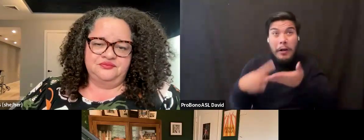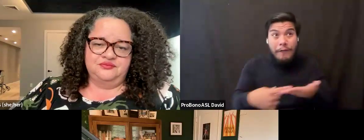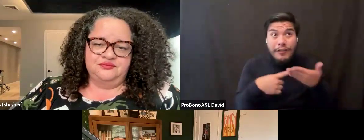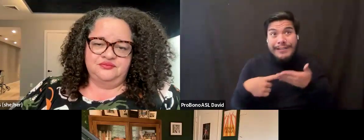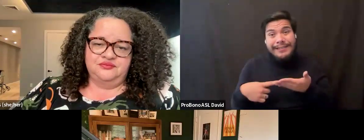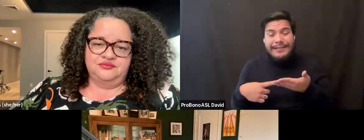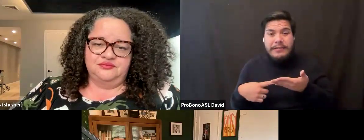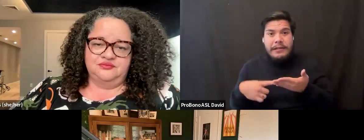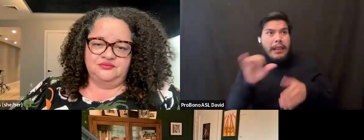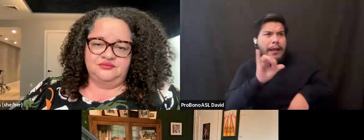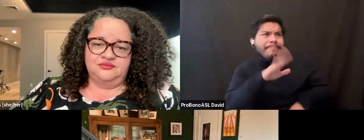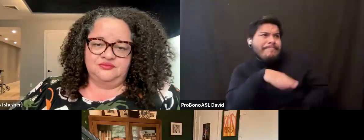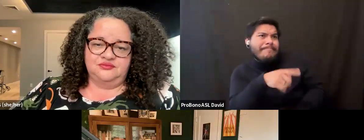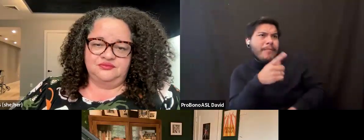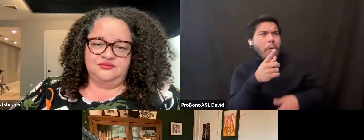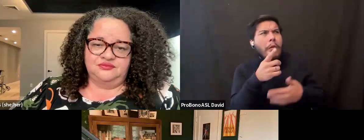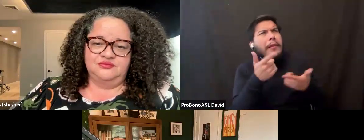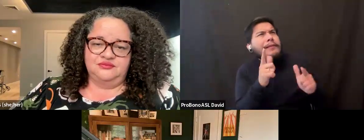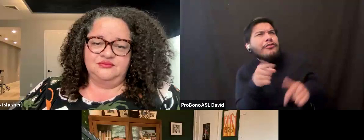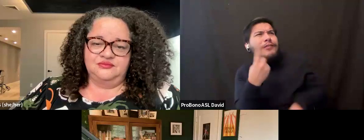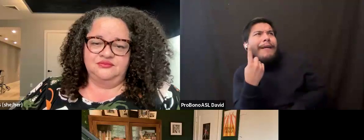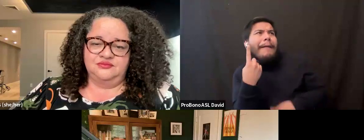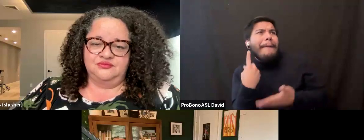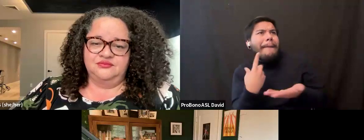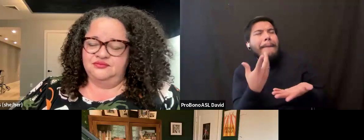just like let's just stipulate things are different for fat people than they are